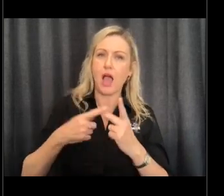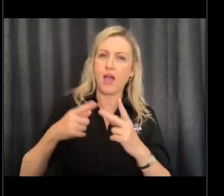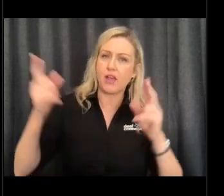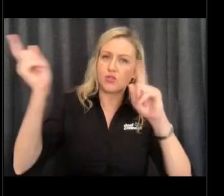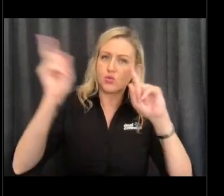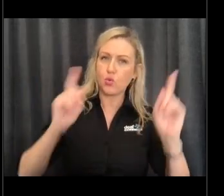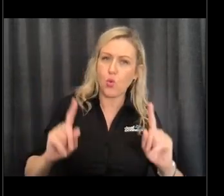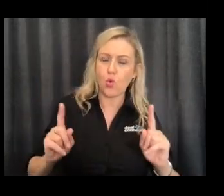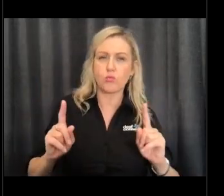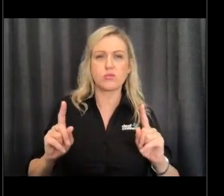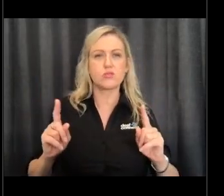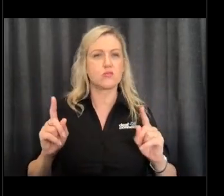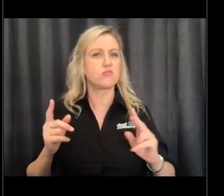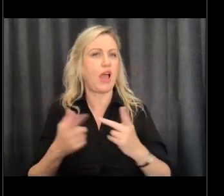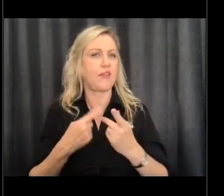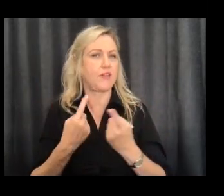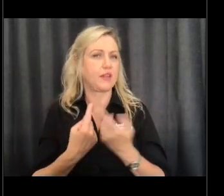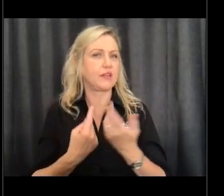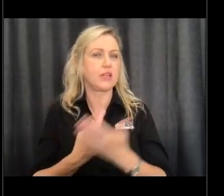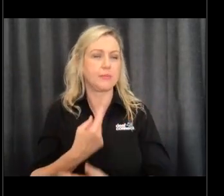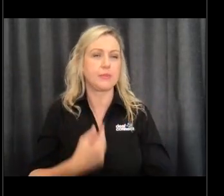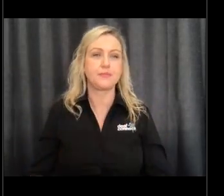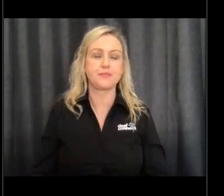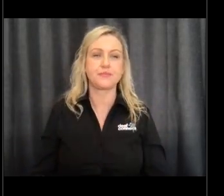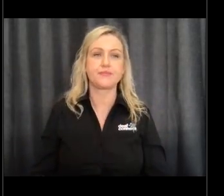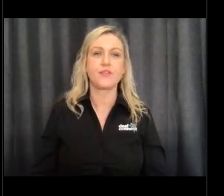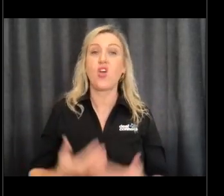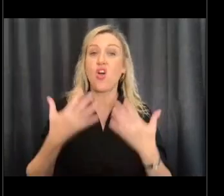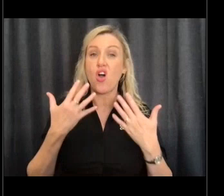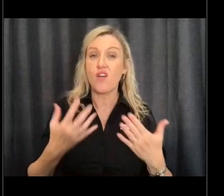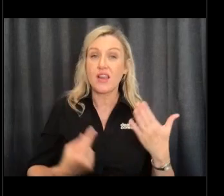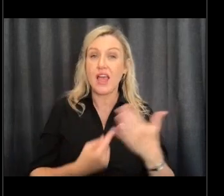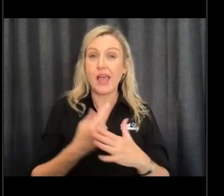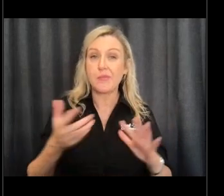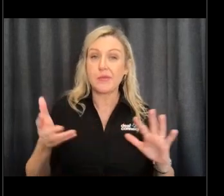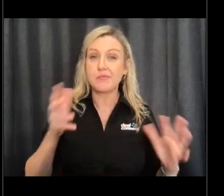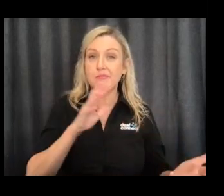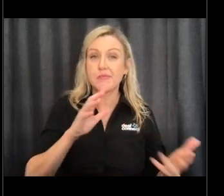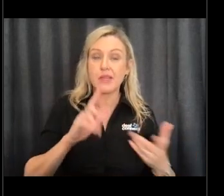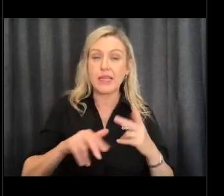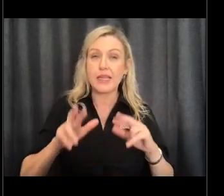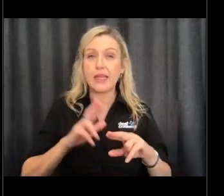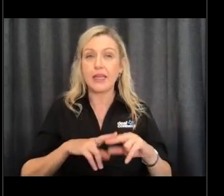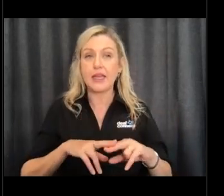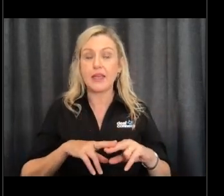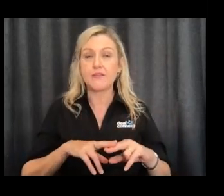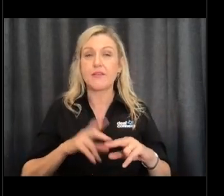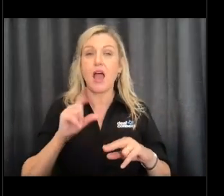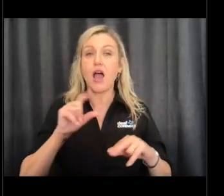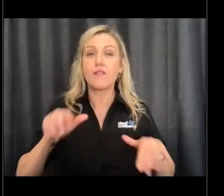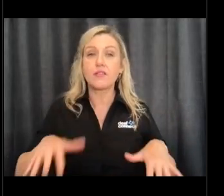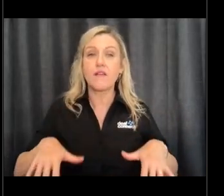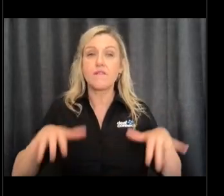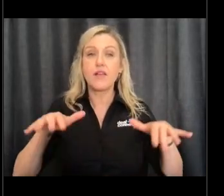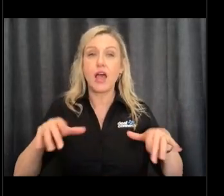Where that goes wrong is sometimes you will see, particularly in a flood, storm or cyclone,